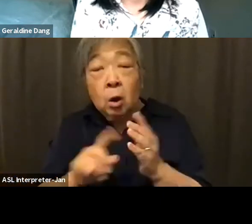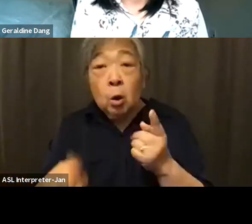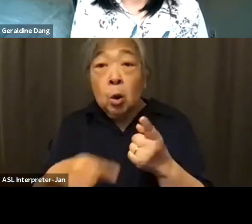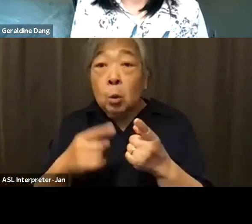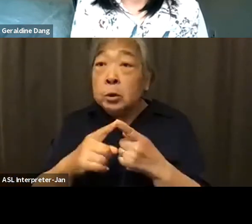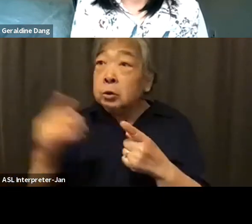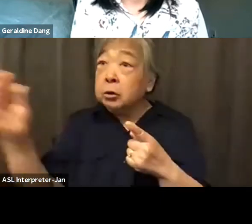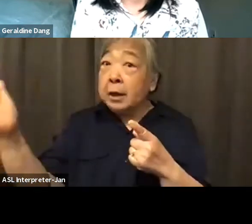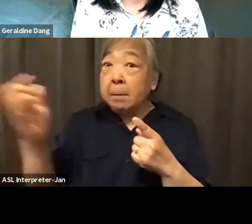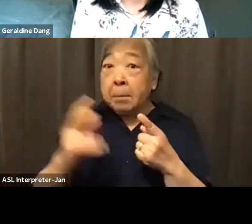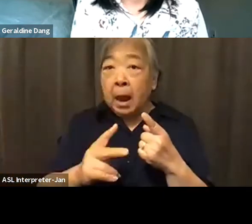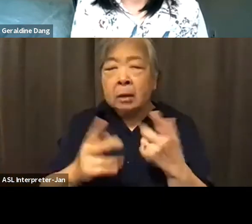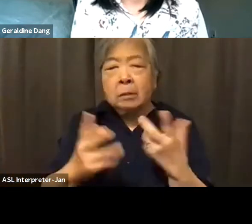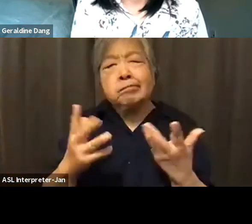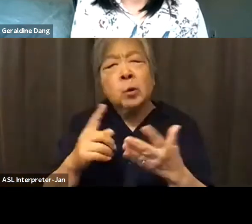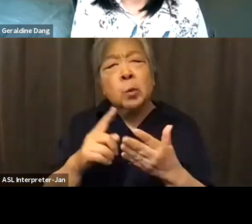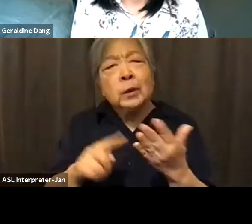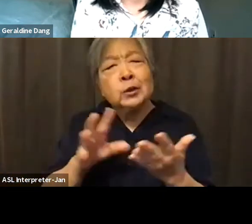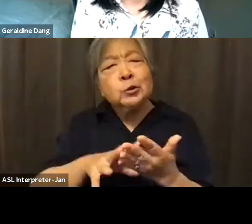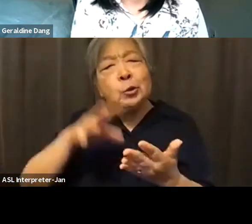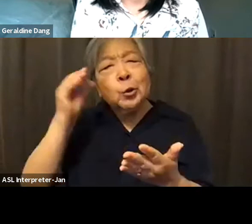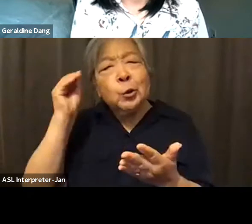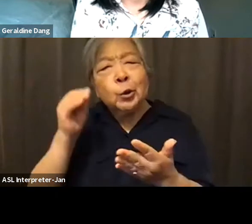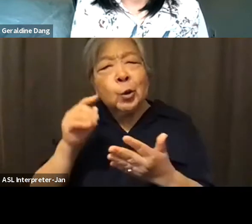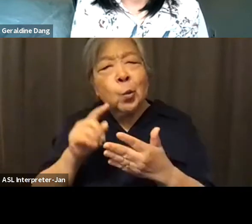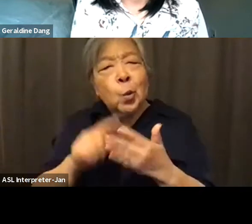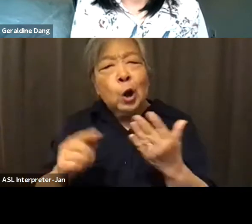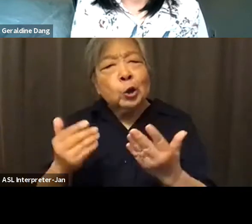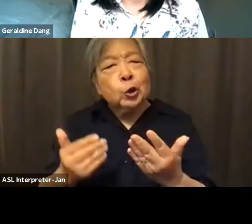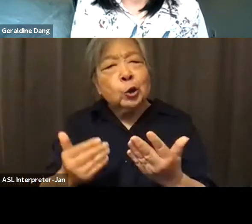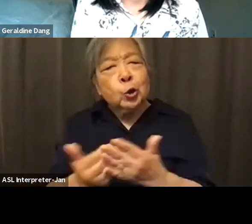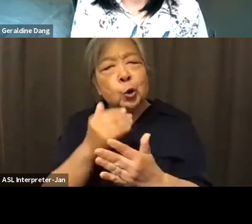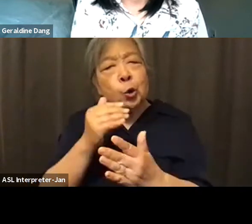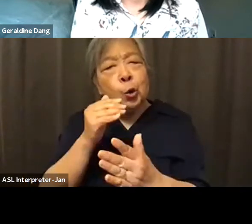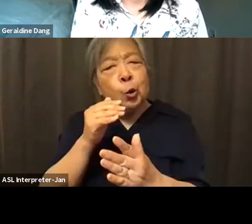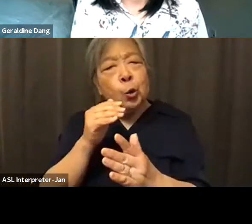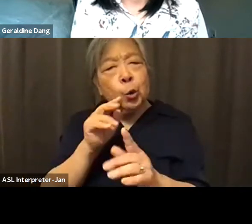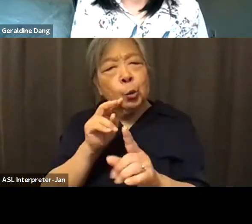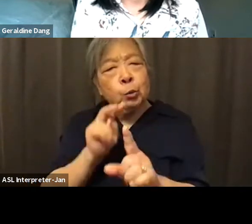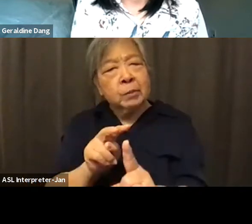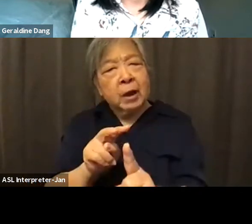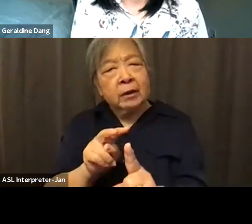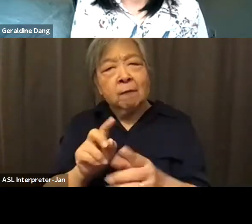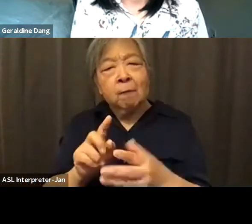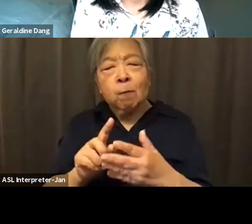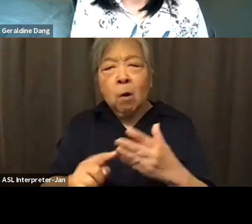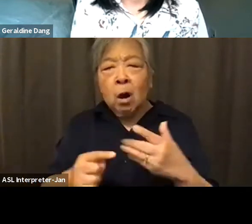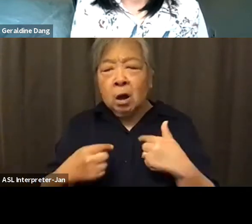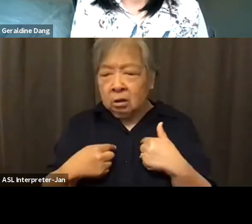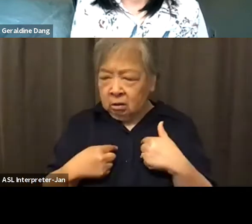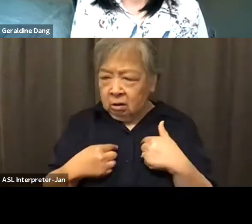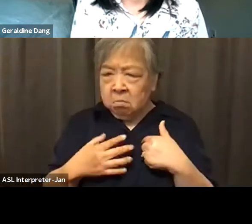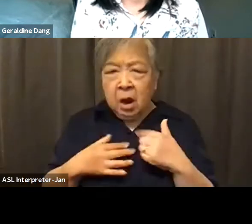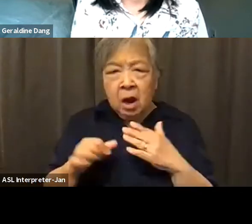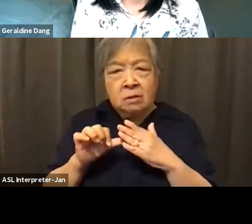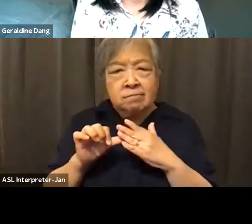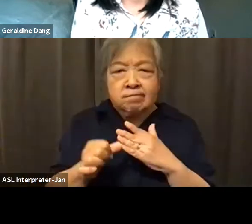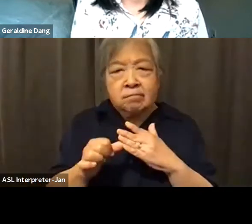maybe a new perspective, identify differently once you came back to the U.S. because you